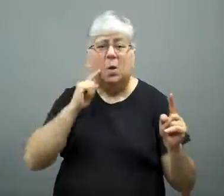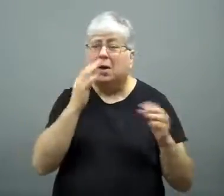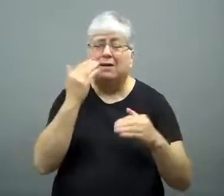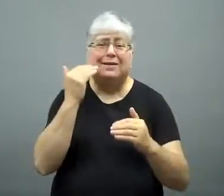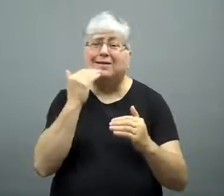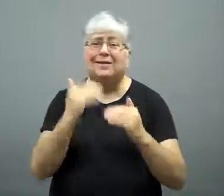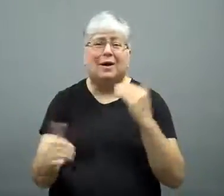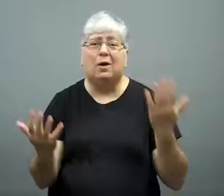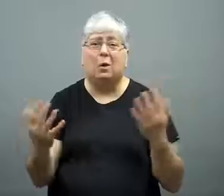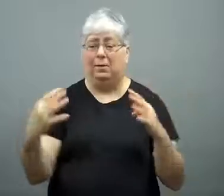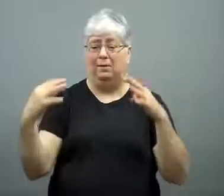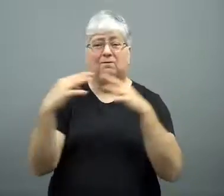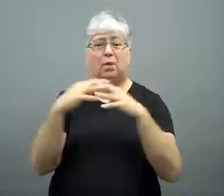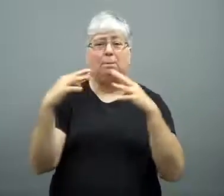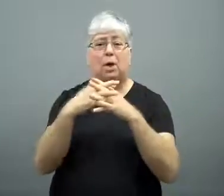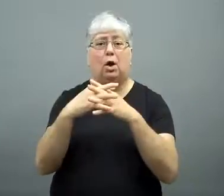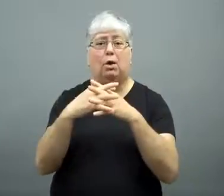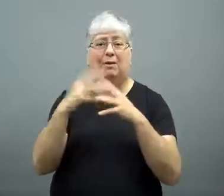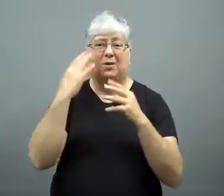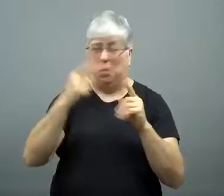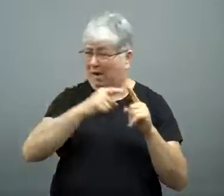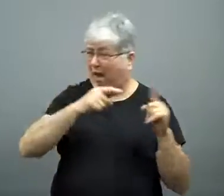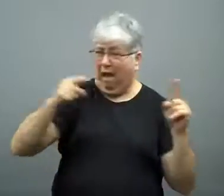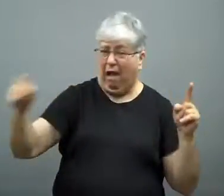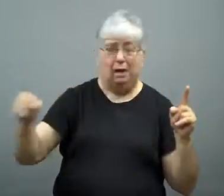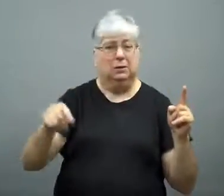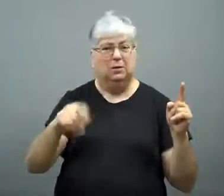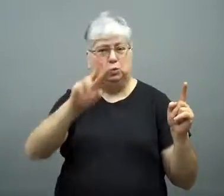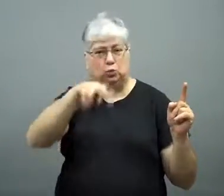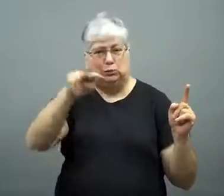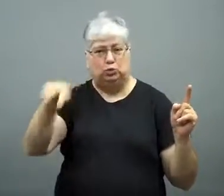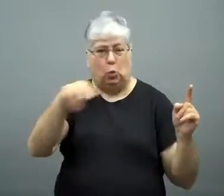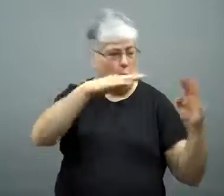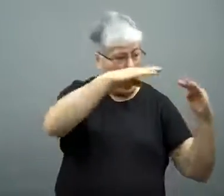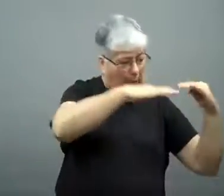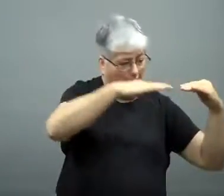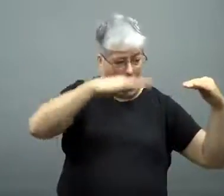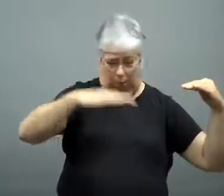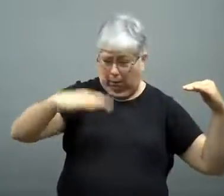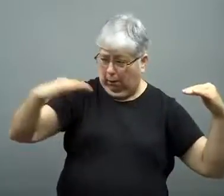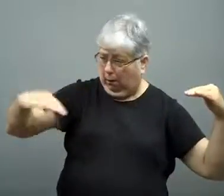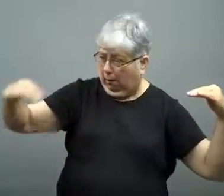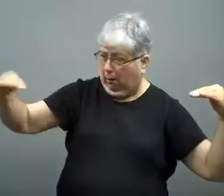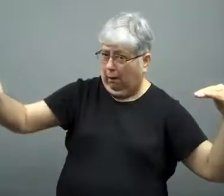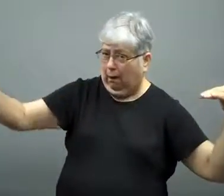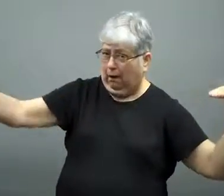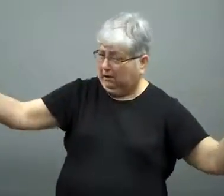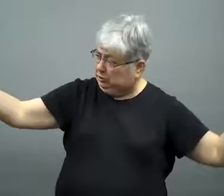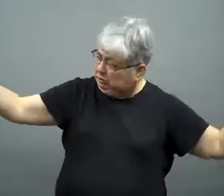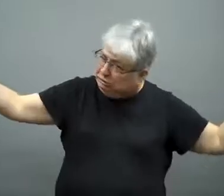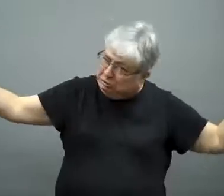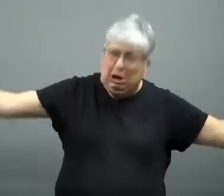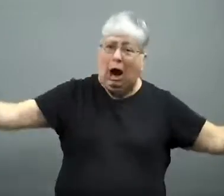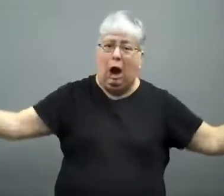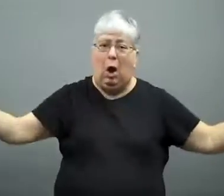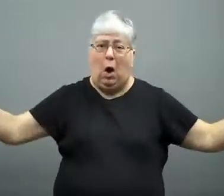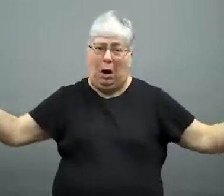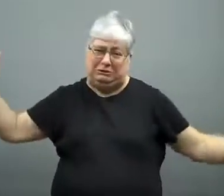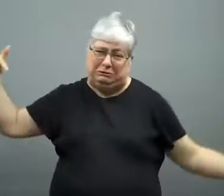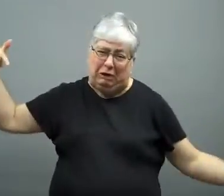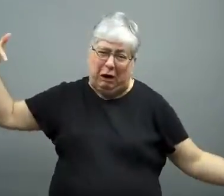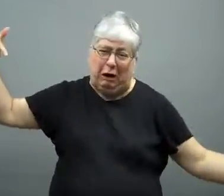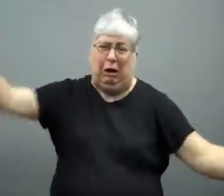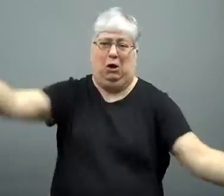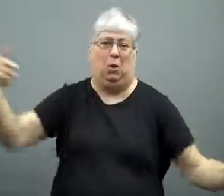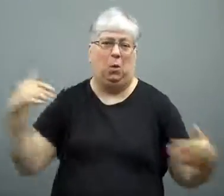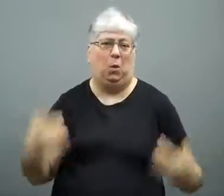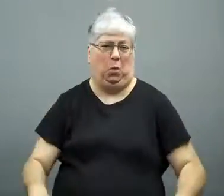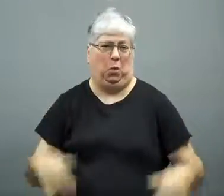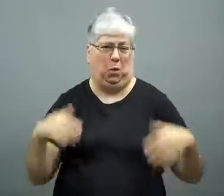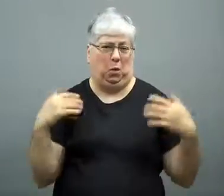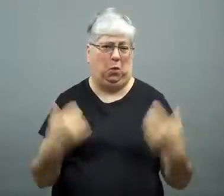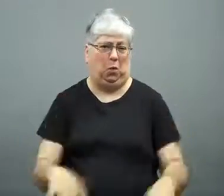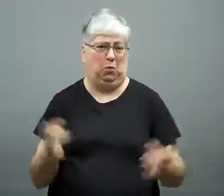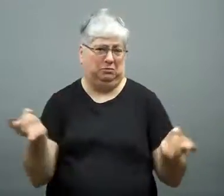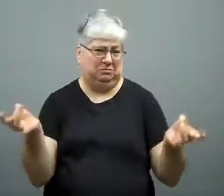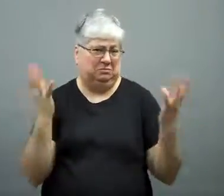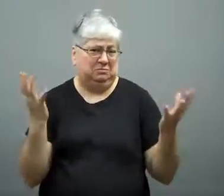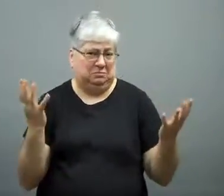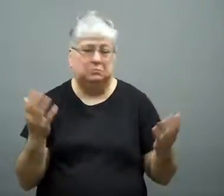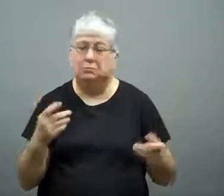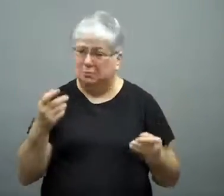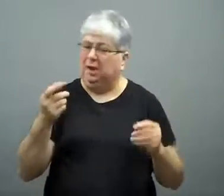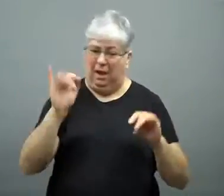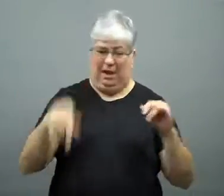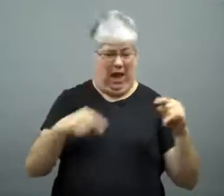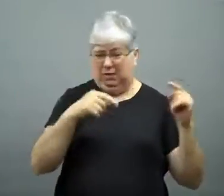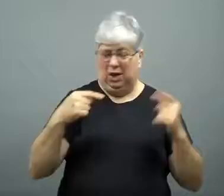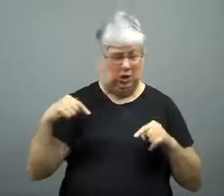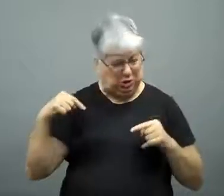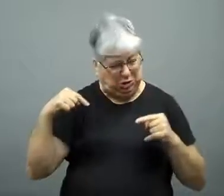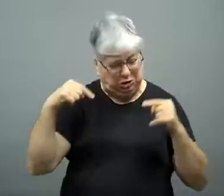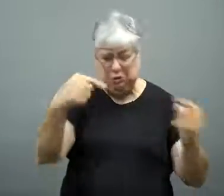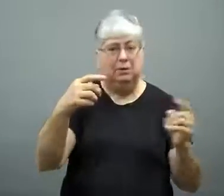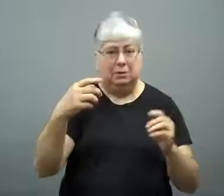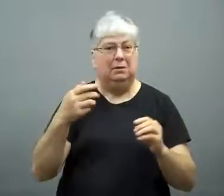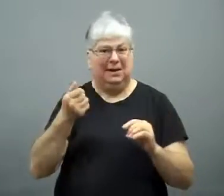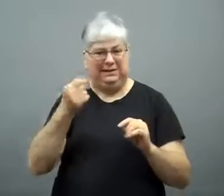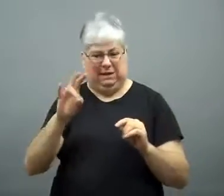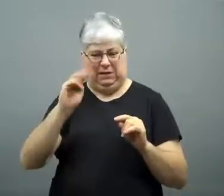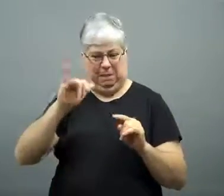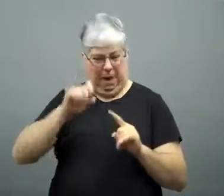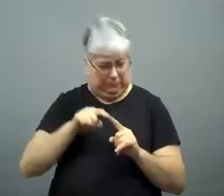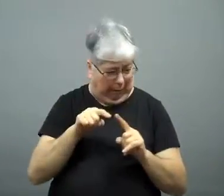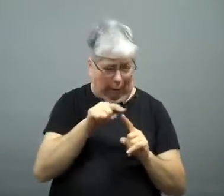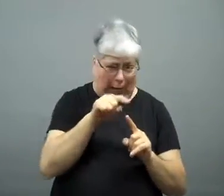That's equivalent to 22 football fields laid end to end. It was HUGE.